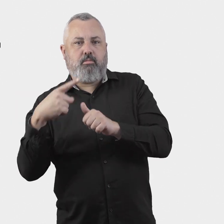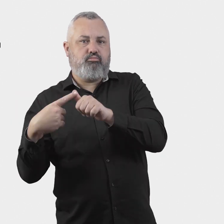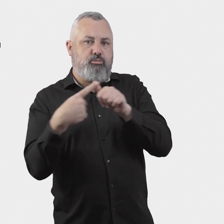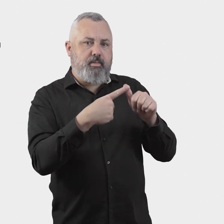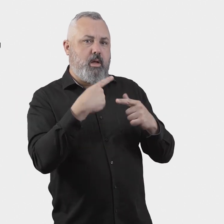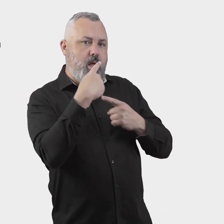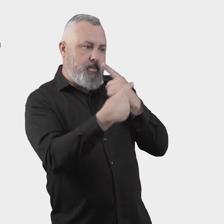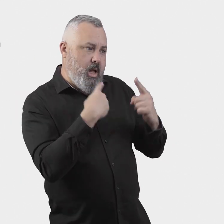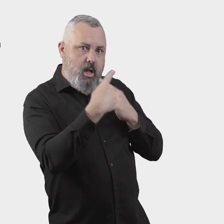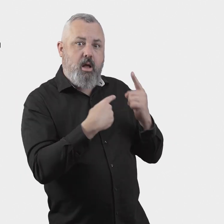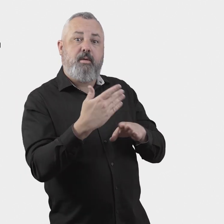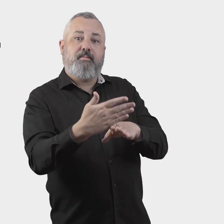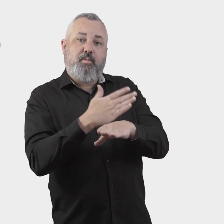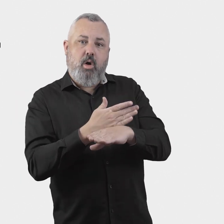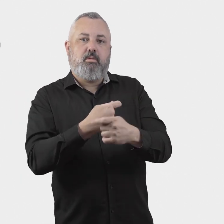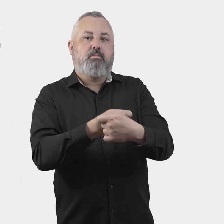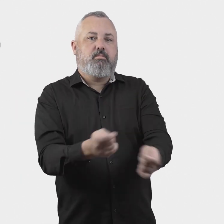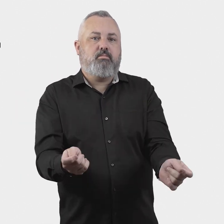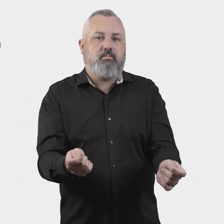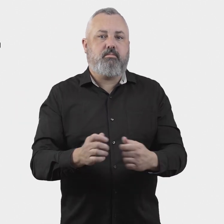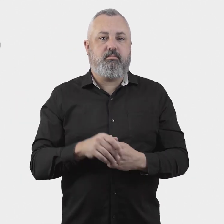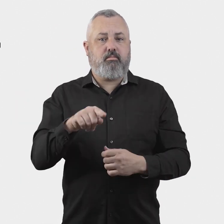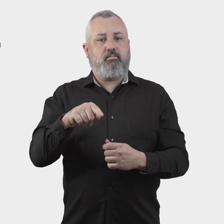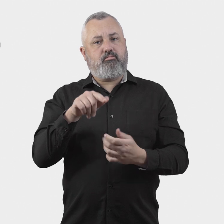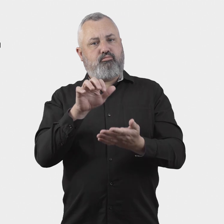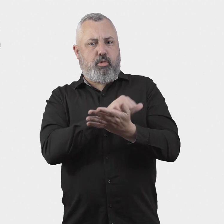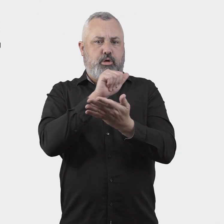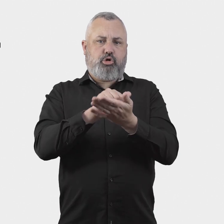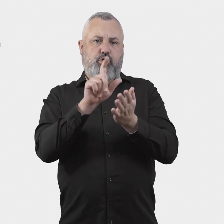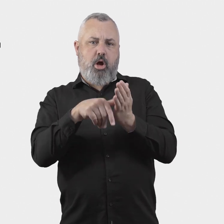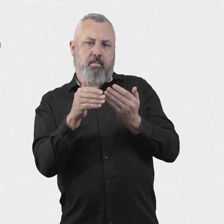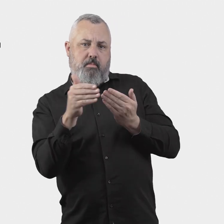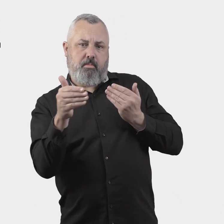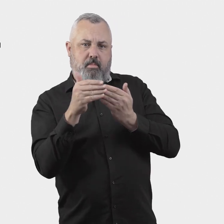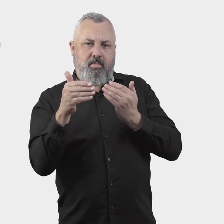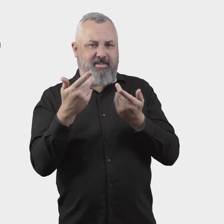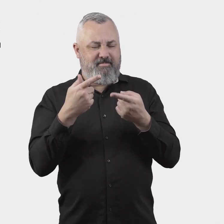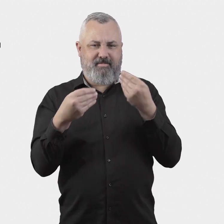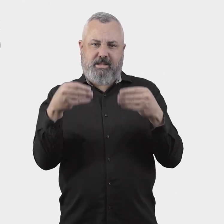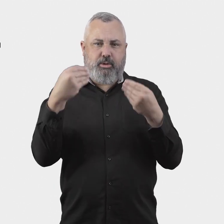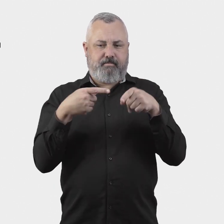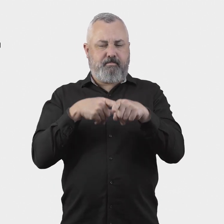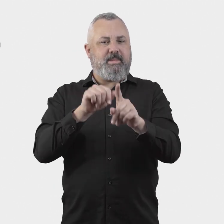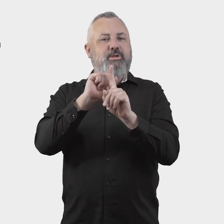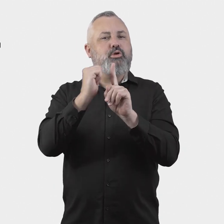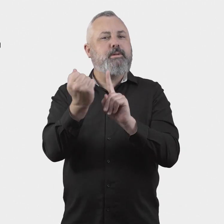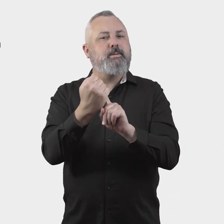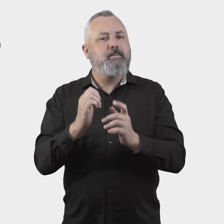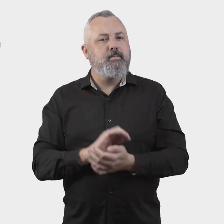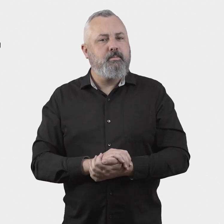directly address the data or information. What is reasonable may depend on the type of data or information in question.